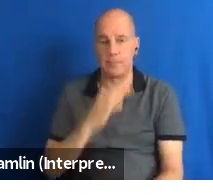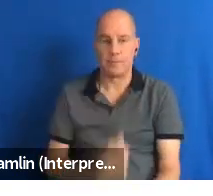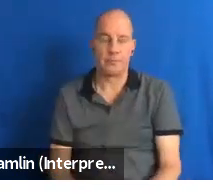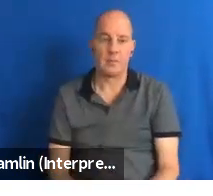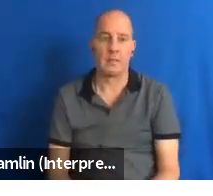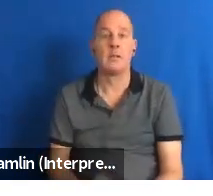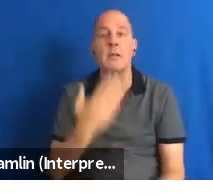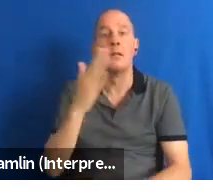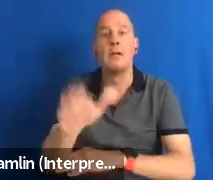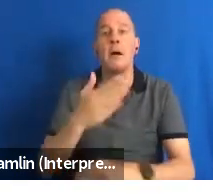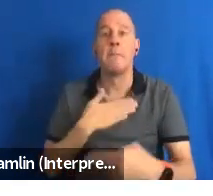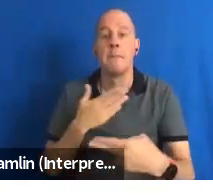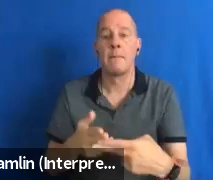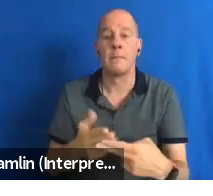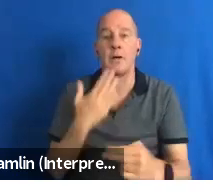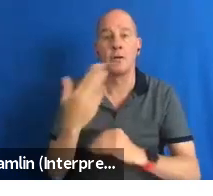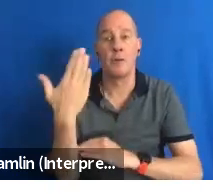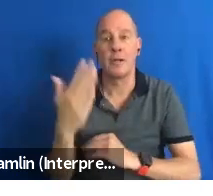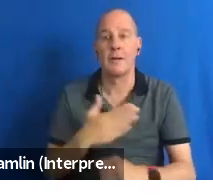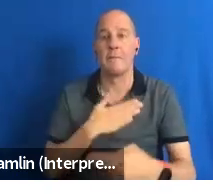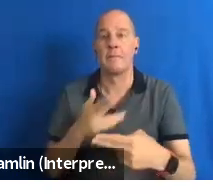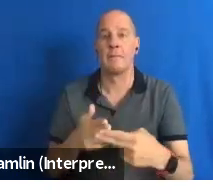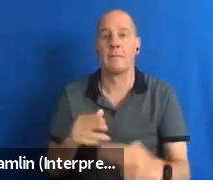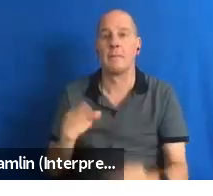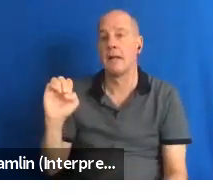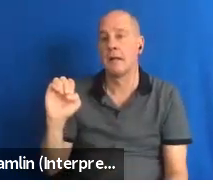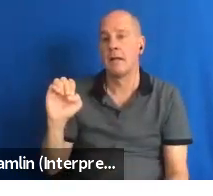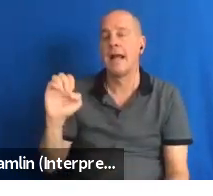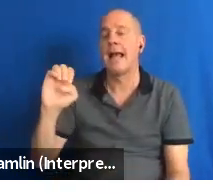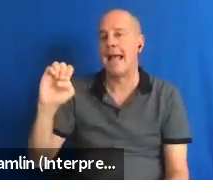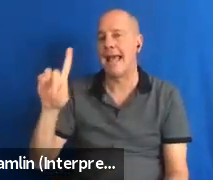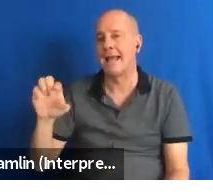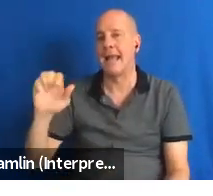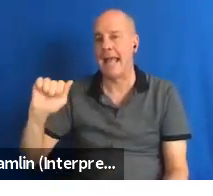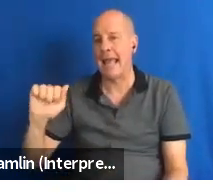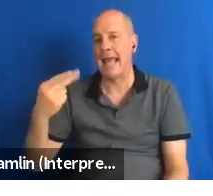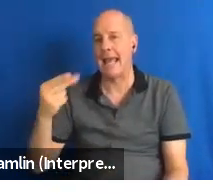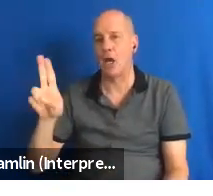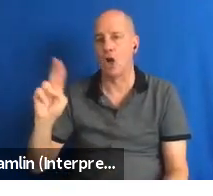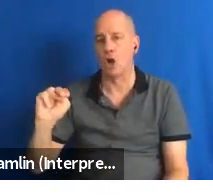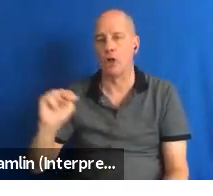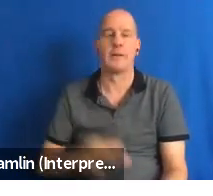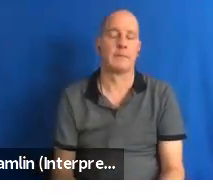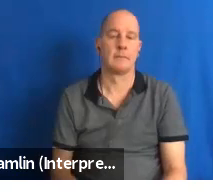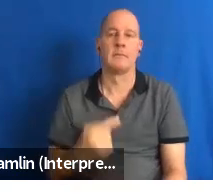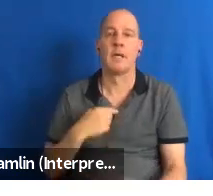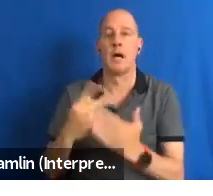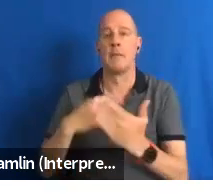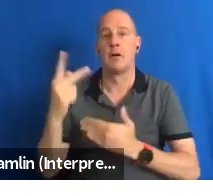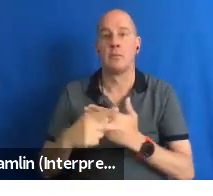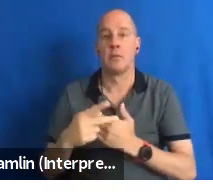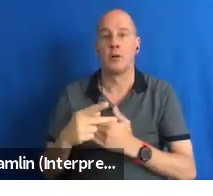Good afternoon, everyone, good morning. This is Ed Ahern, and I am a program analyst with the Office